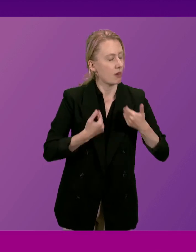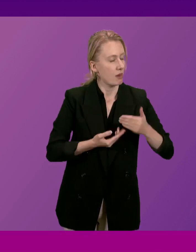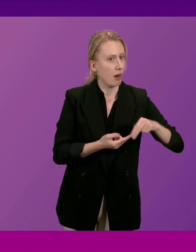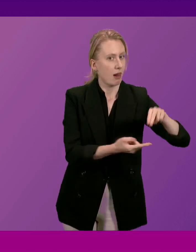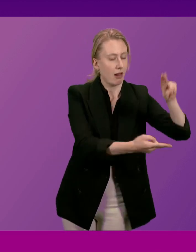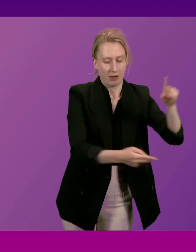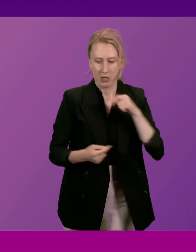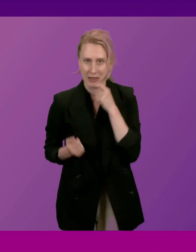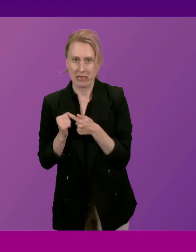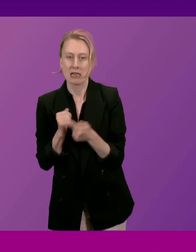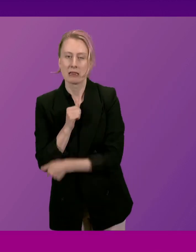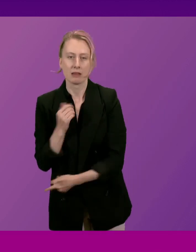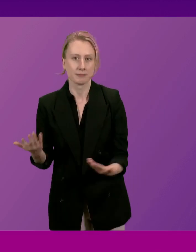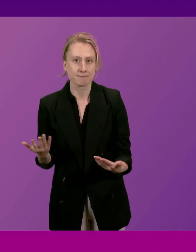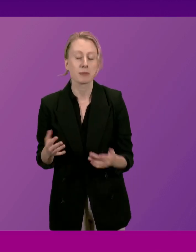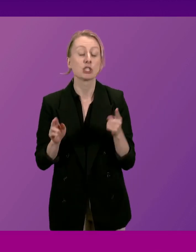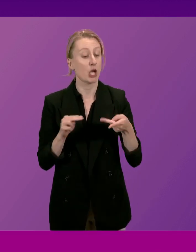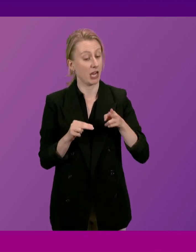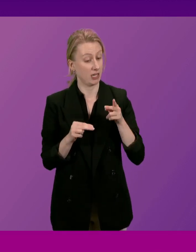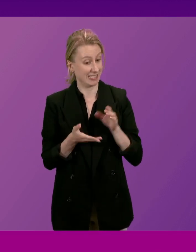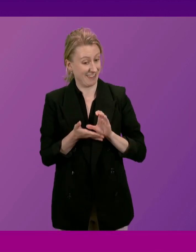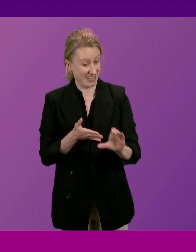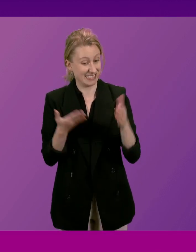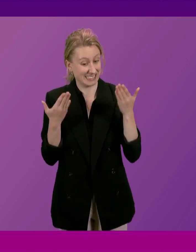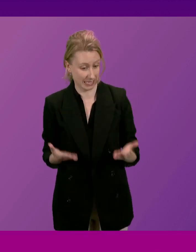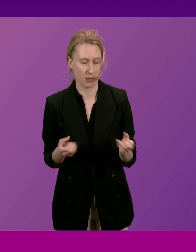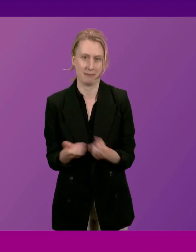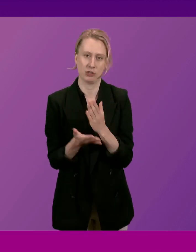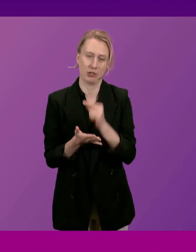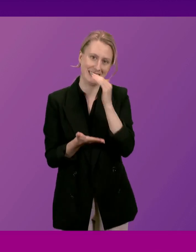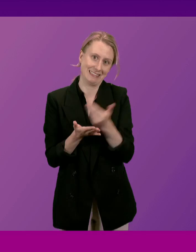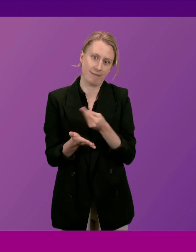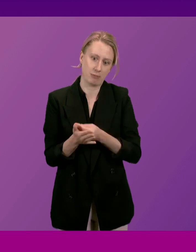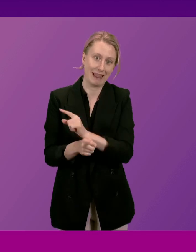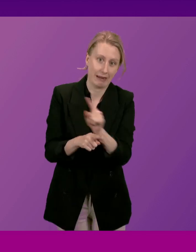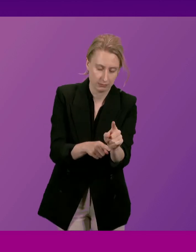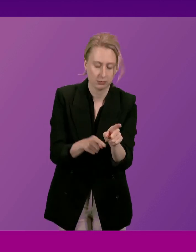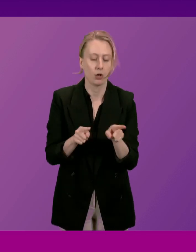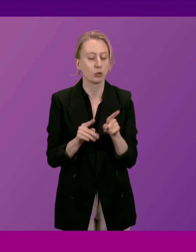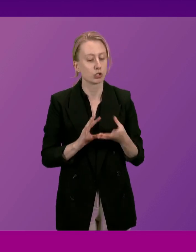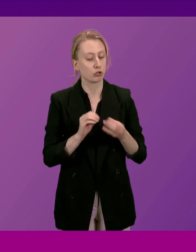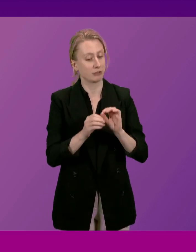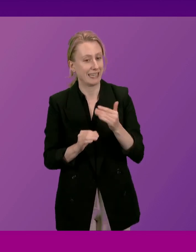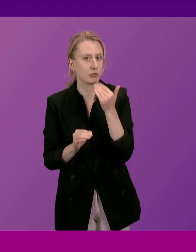So that we can invest now—not only to save money later but to create green jobs and opportunities